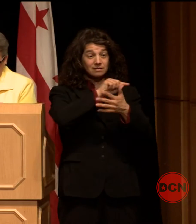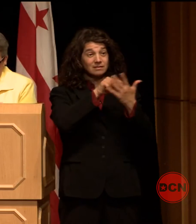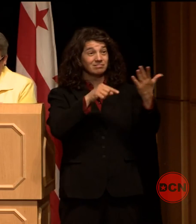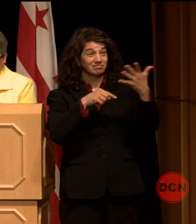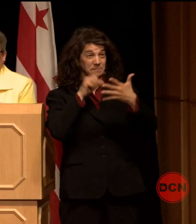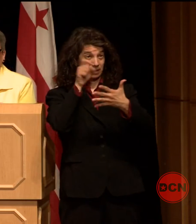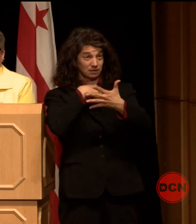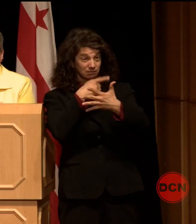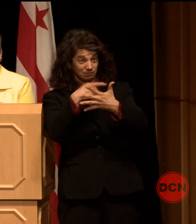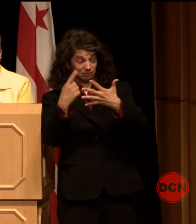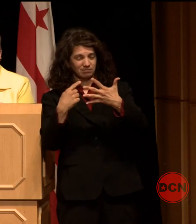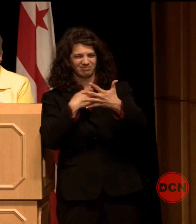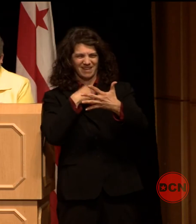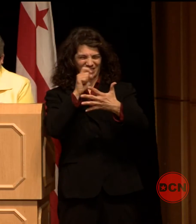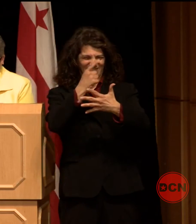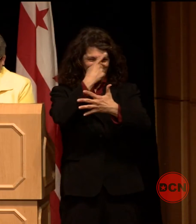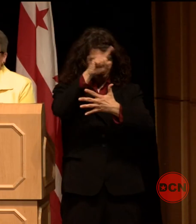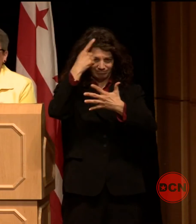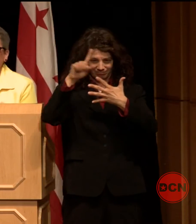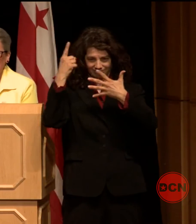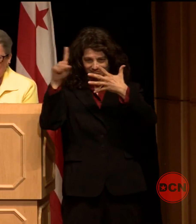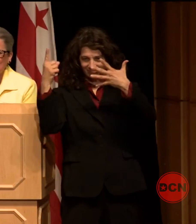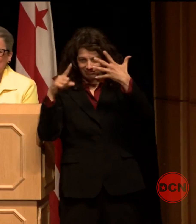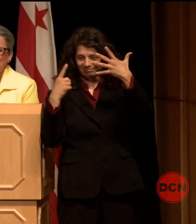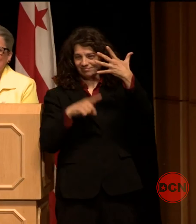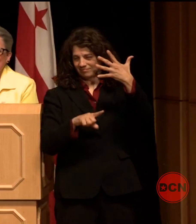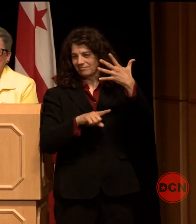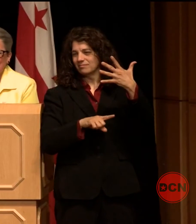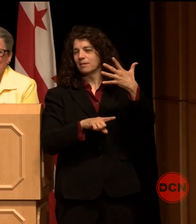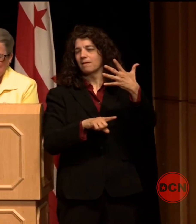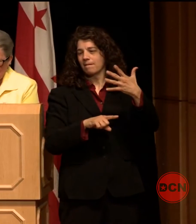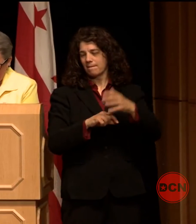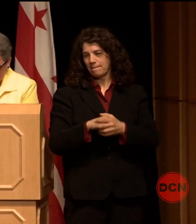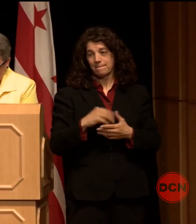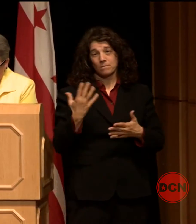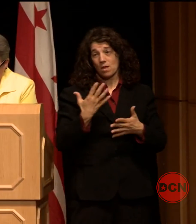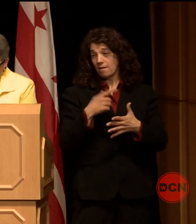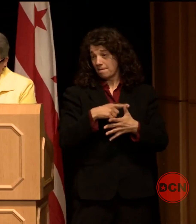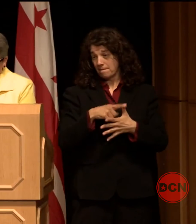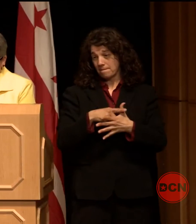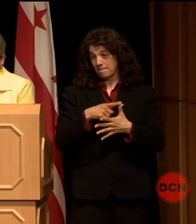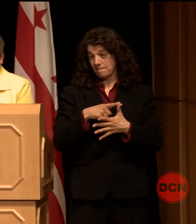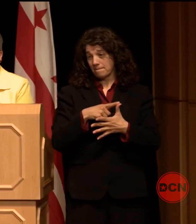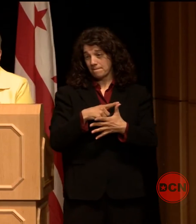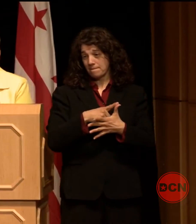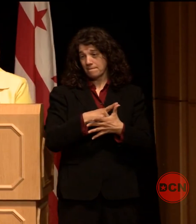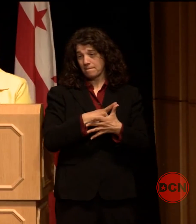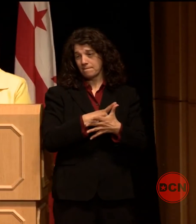AFFORDABLE HOUSING INVESTMENT EFFORTS THAT OF COURSE IS THE HUNDRED MILLION DOLLARS FOR INVESTMENT IN THE HOUSING